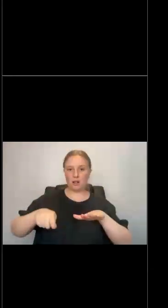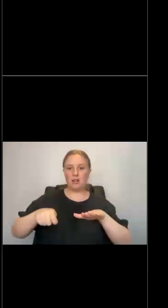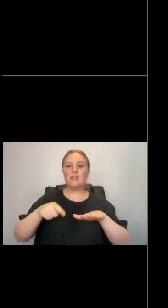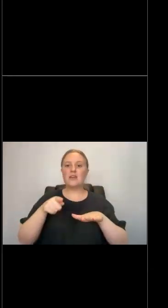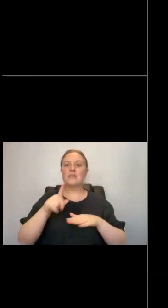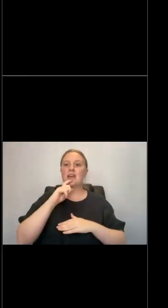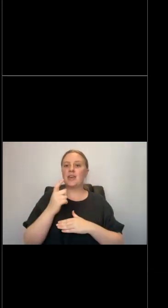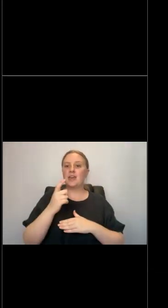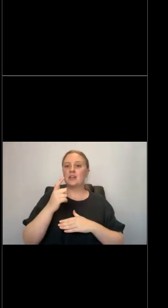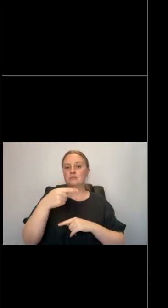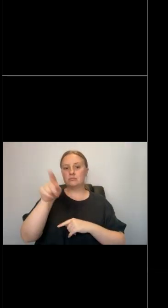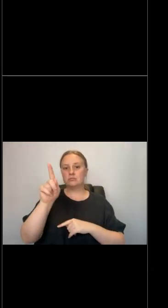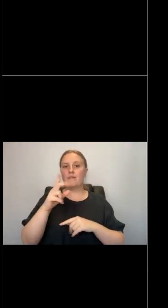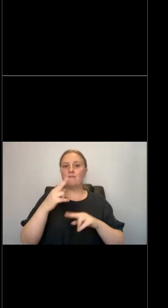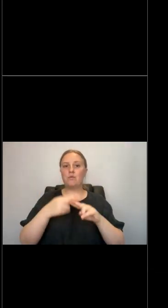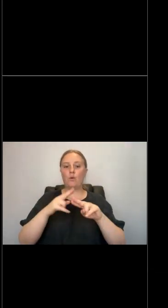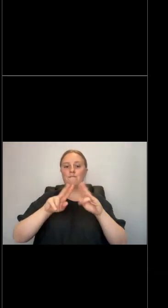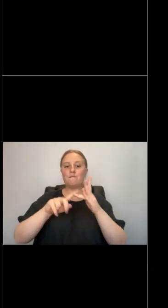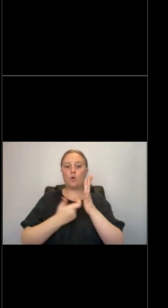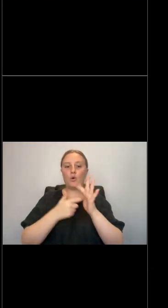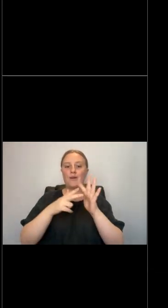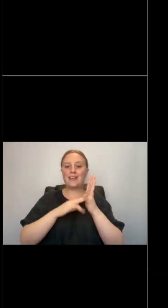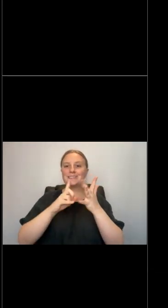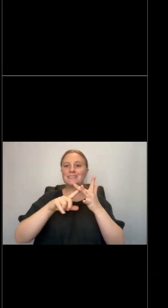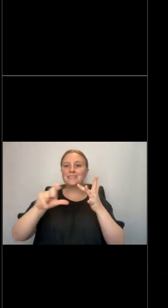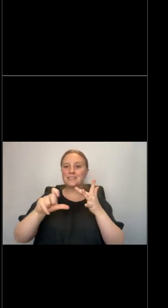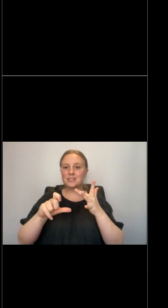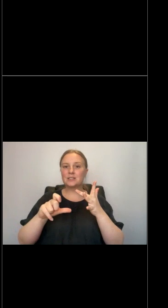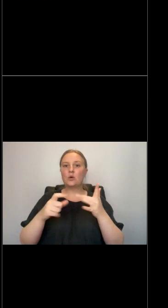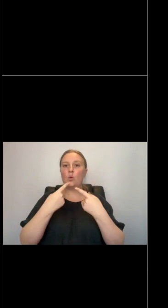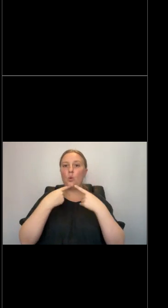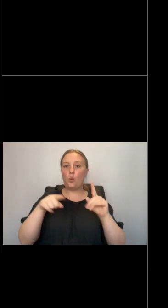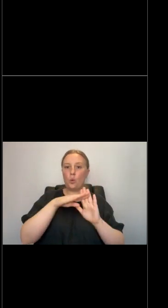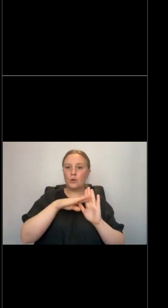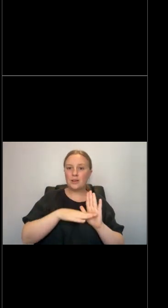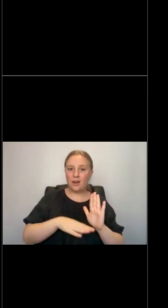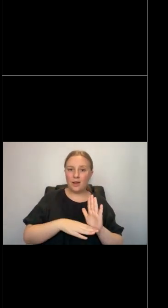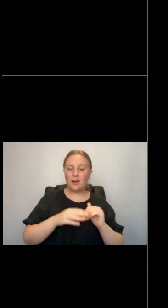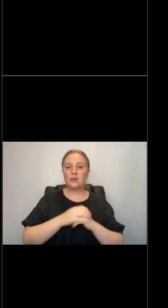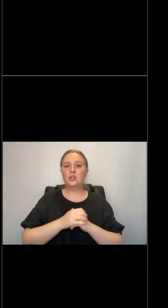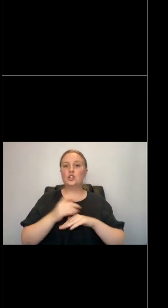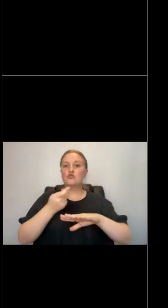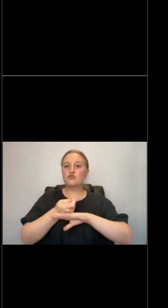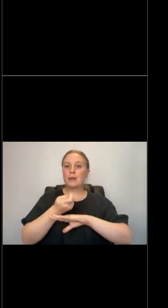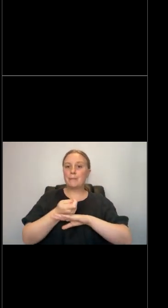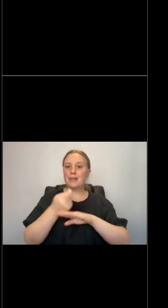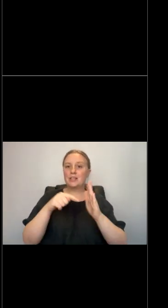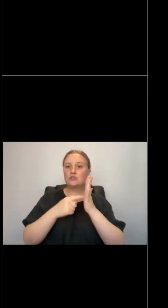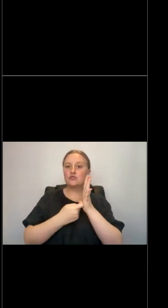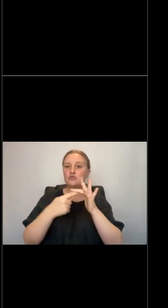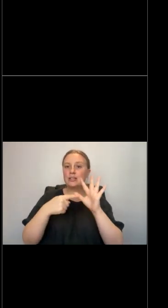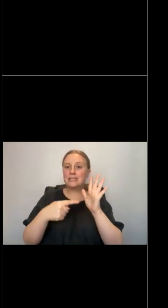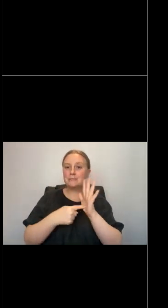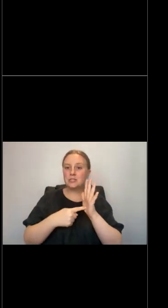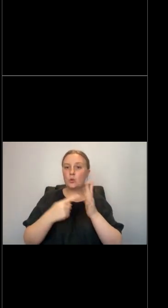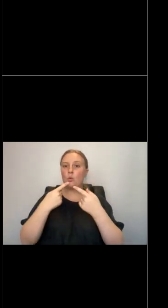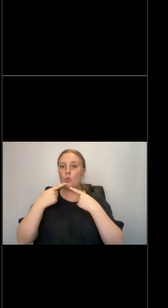disability, or a treatment support order. The court does have the option of making no order at all,